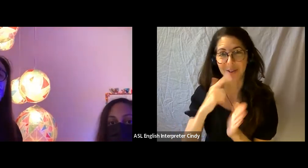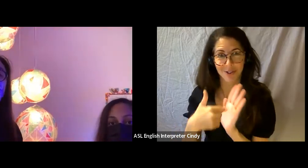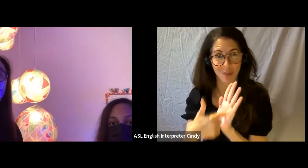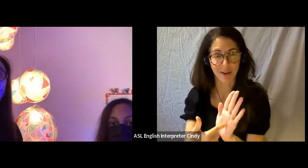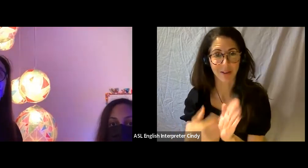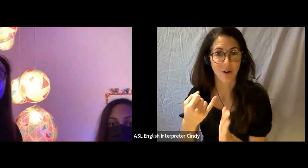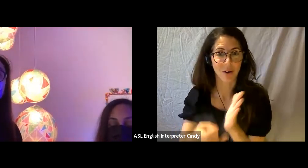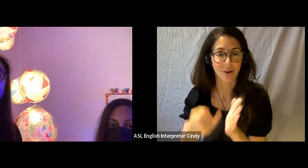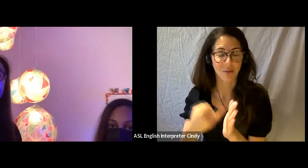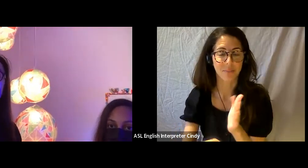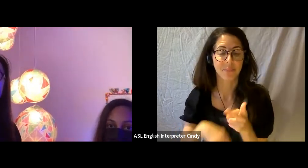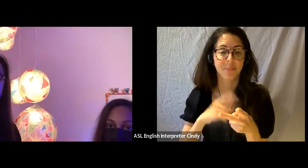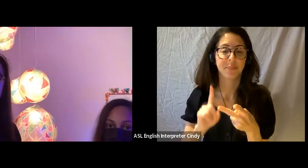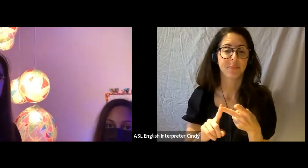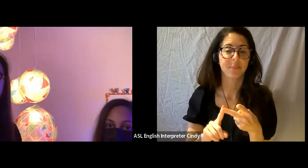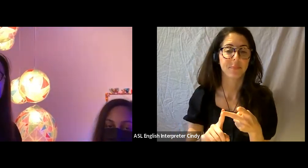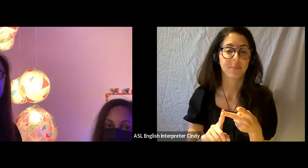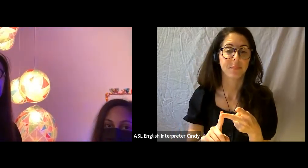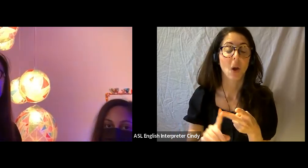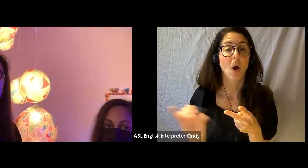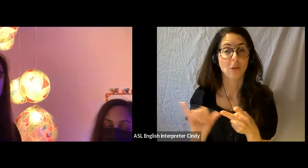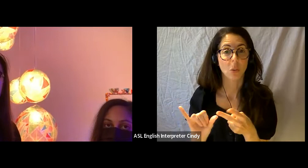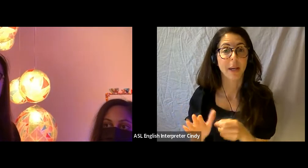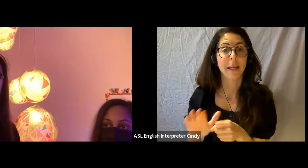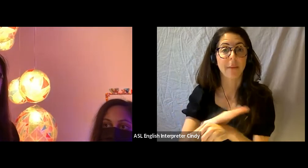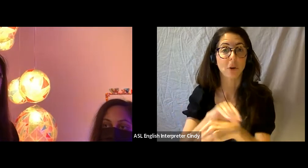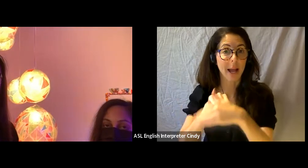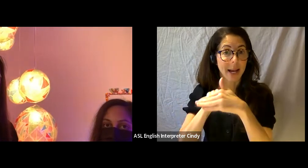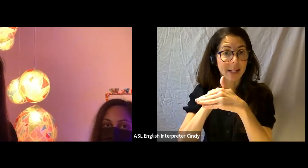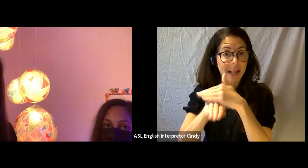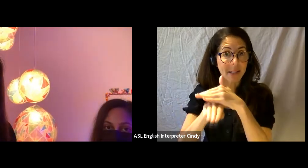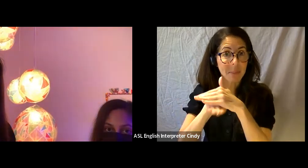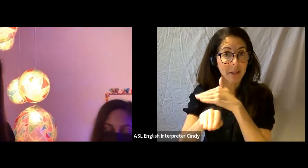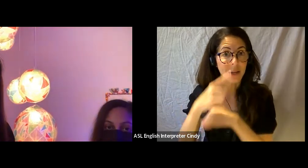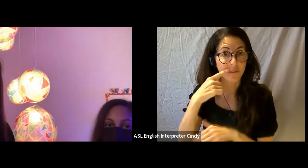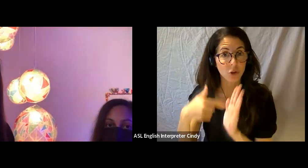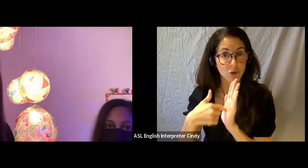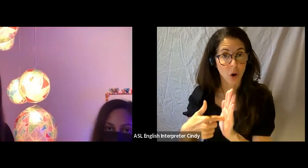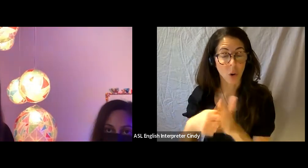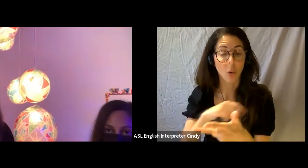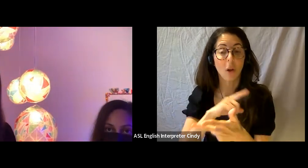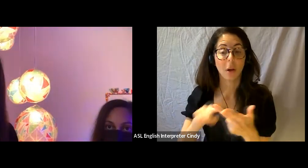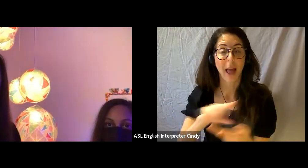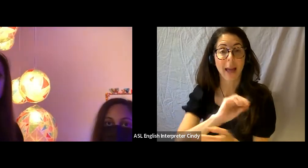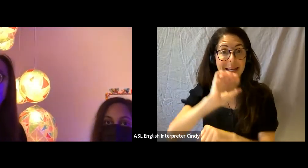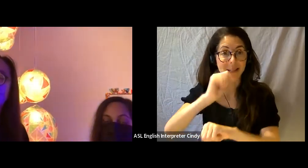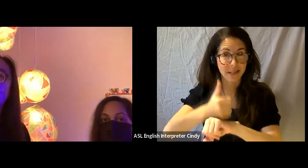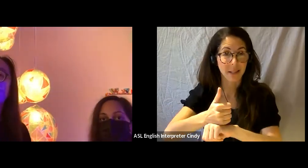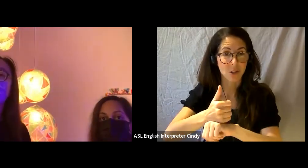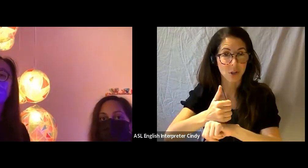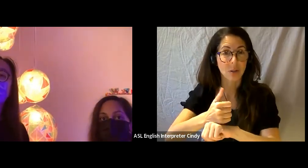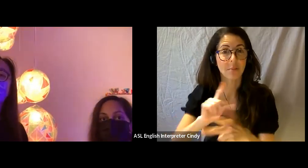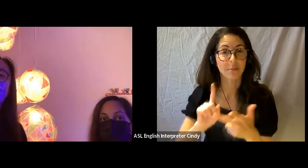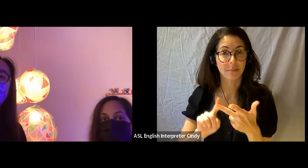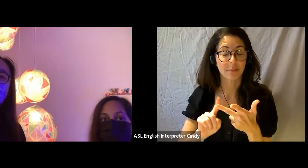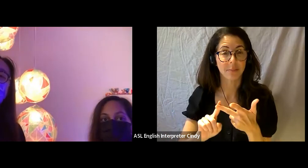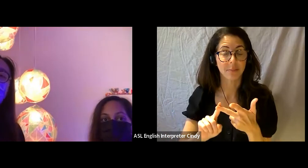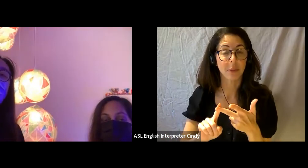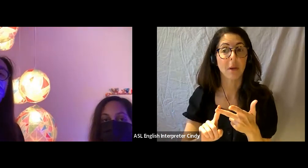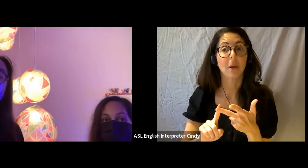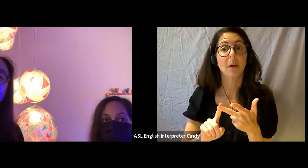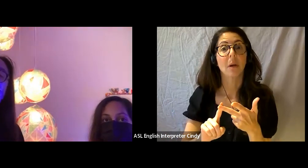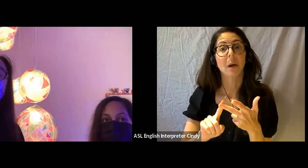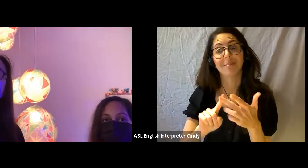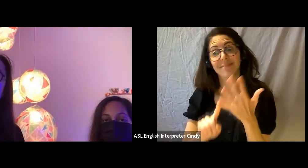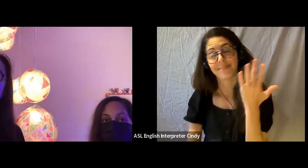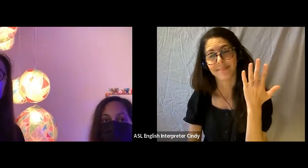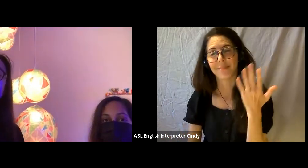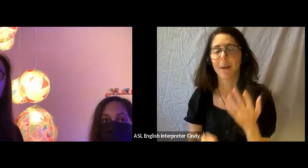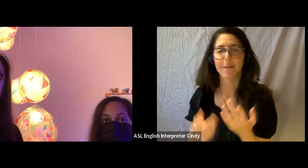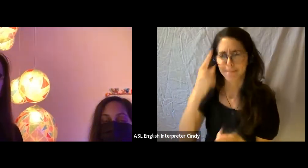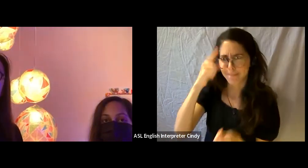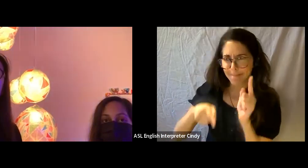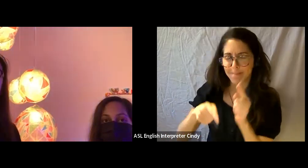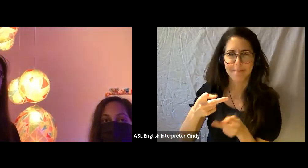we can cover the accessibility for this show, as well as the installation elements and beyond that we’ll usually work together to think of funding